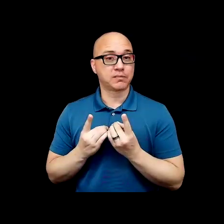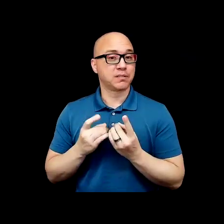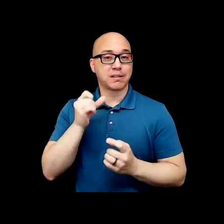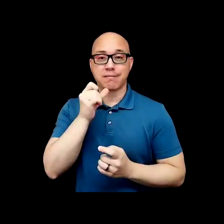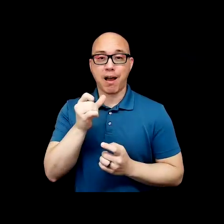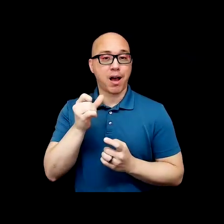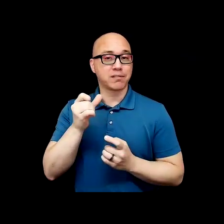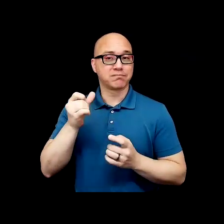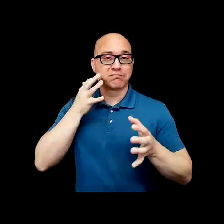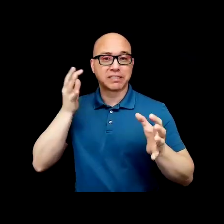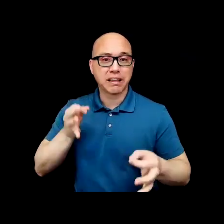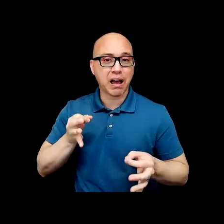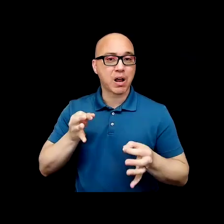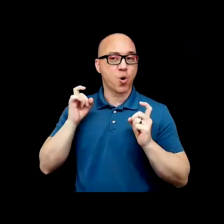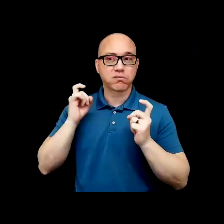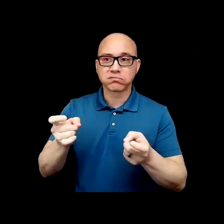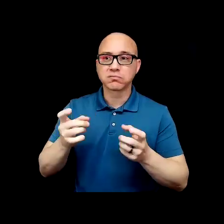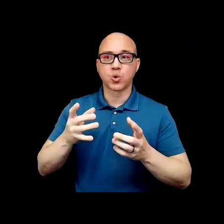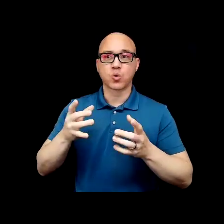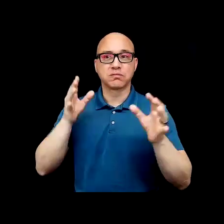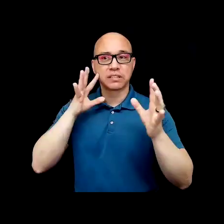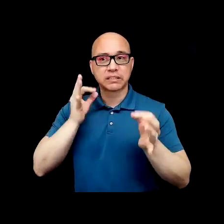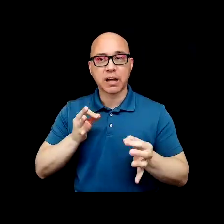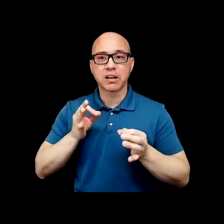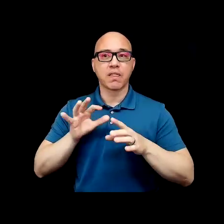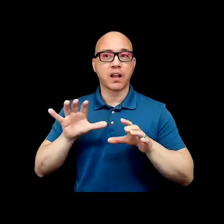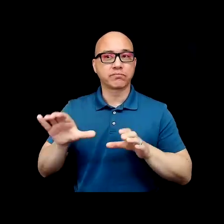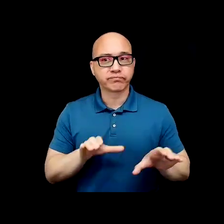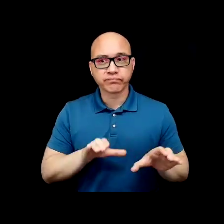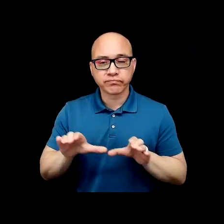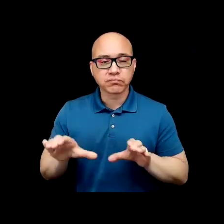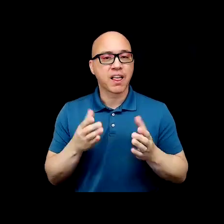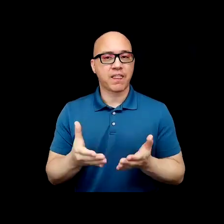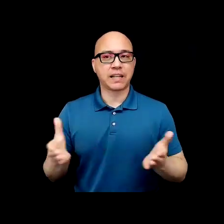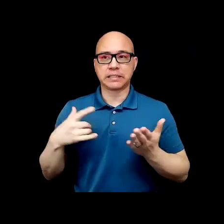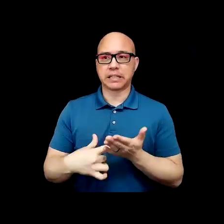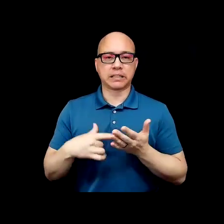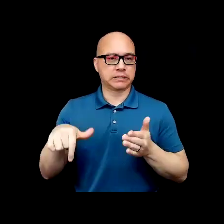practices, models, or other activities described or discussed in this document.